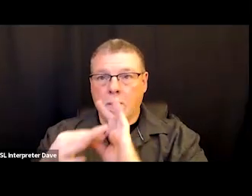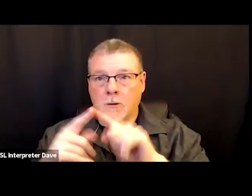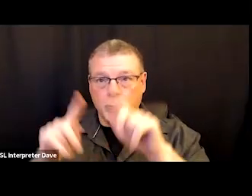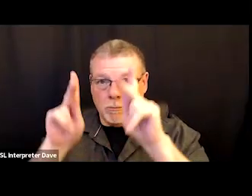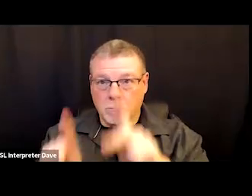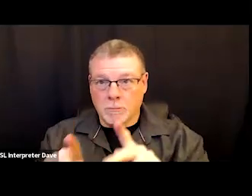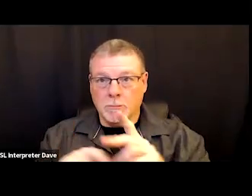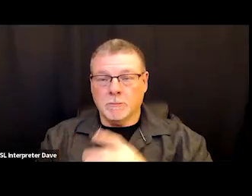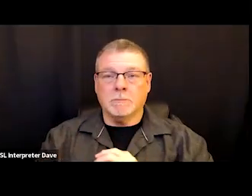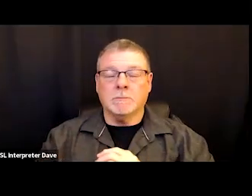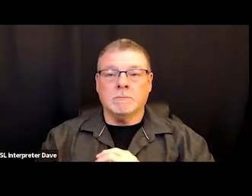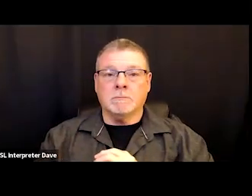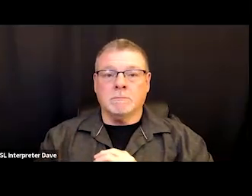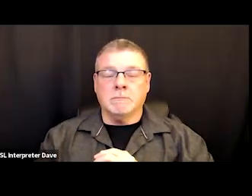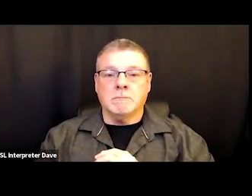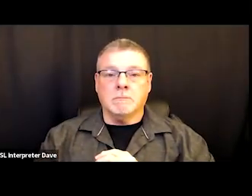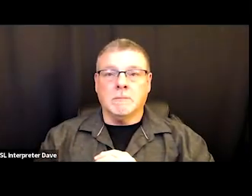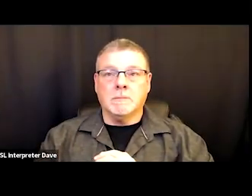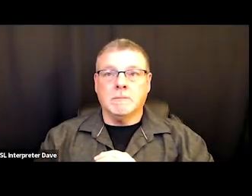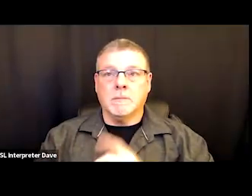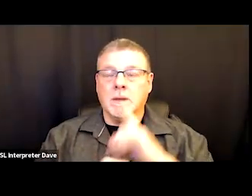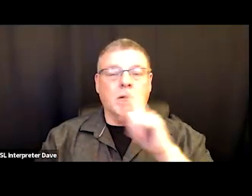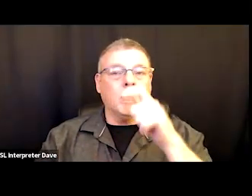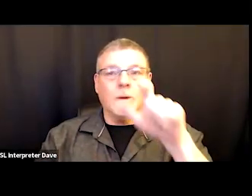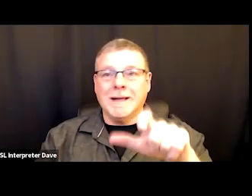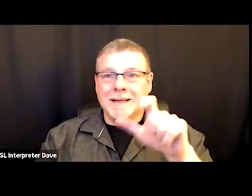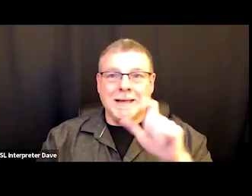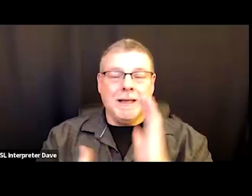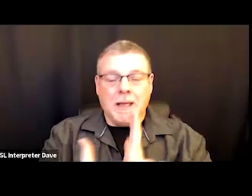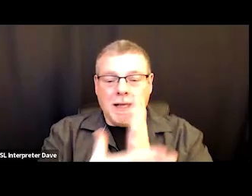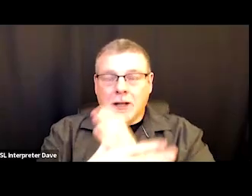and that there is no need for an intrusive or shameful